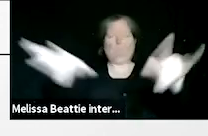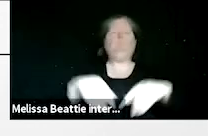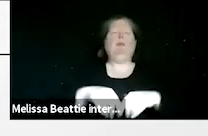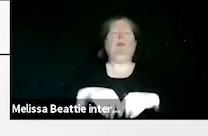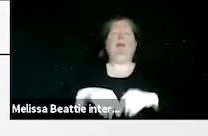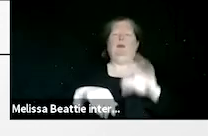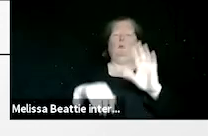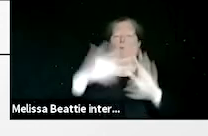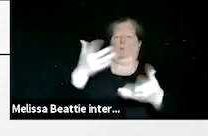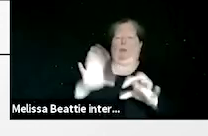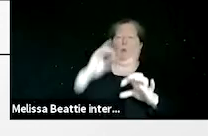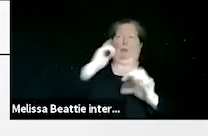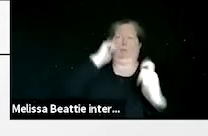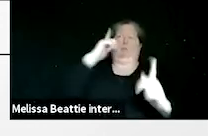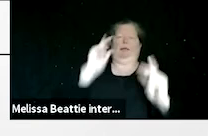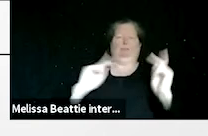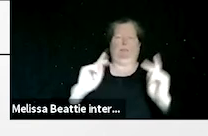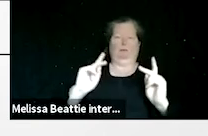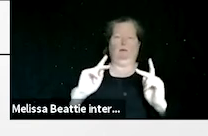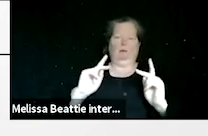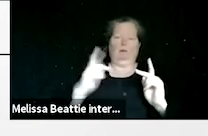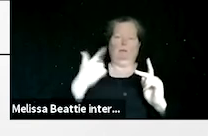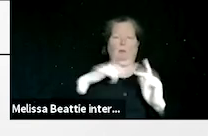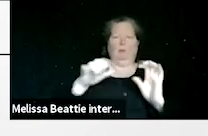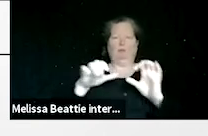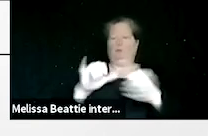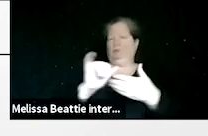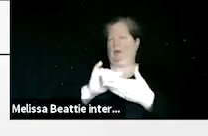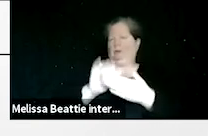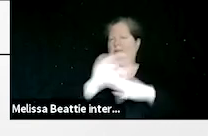program so simulated fishing program. So we let people know that it was going to be coming